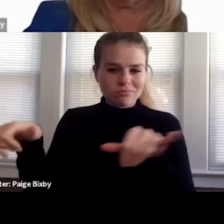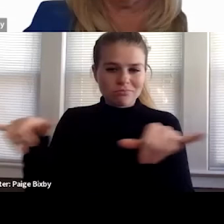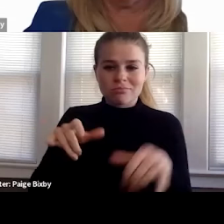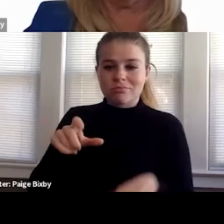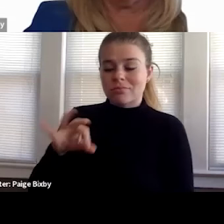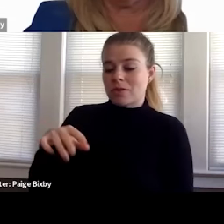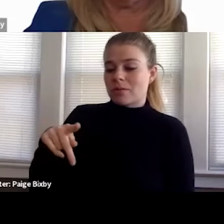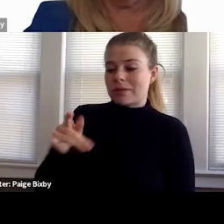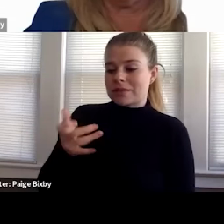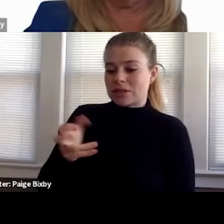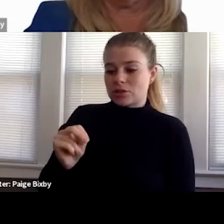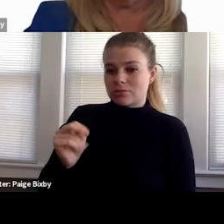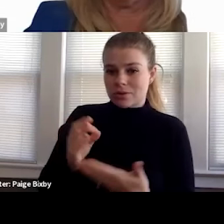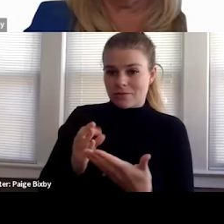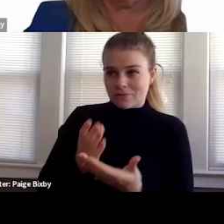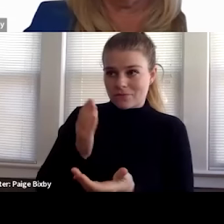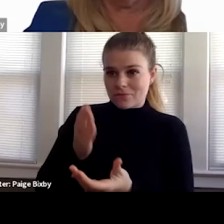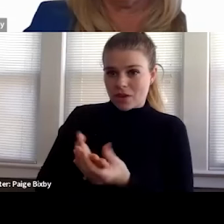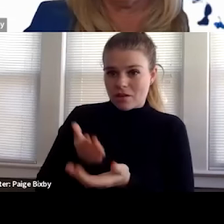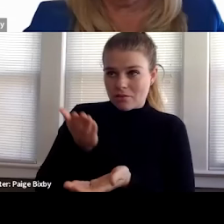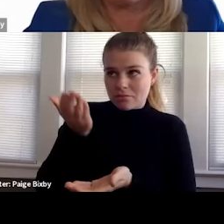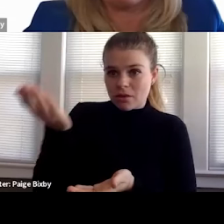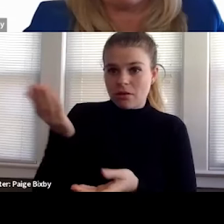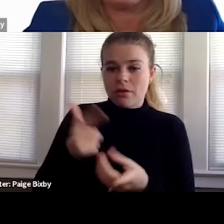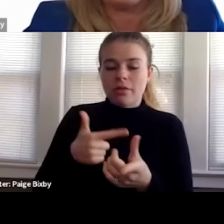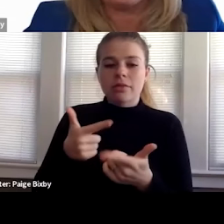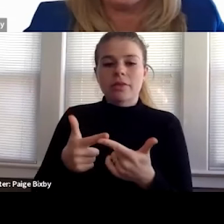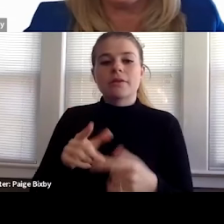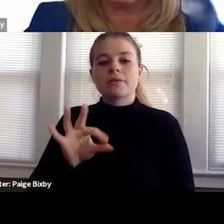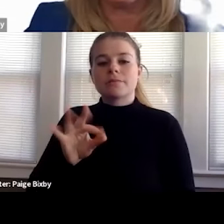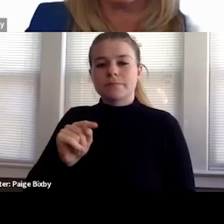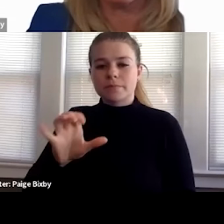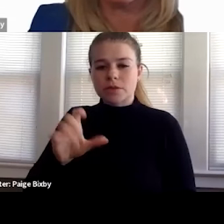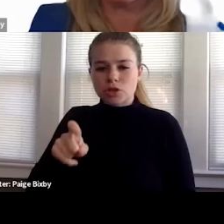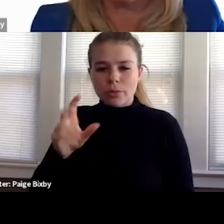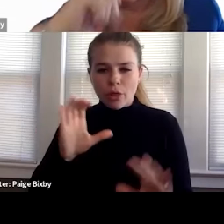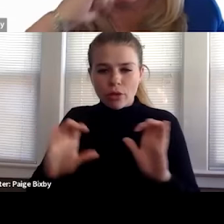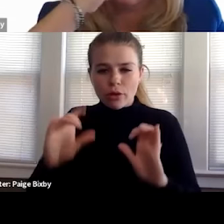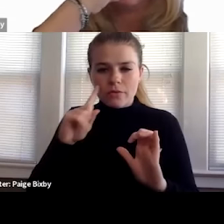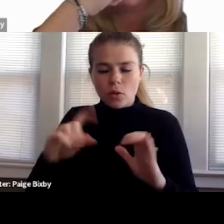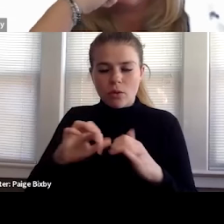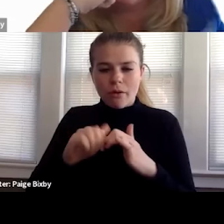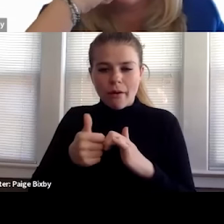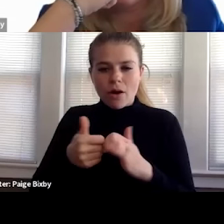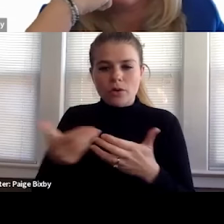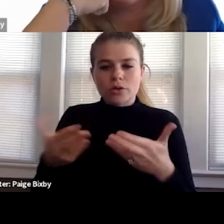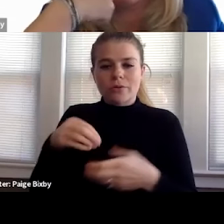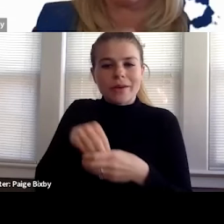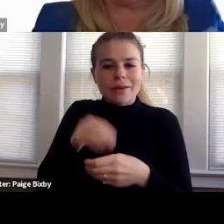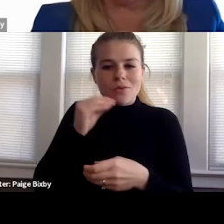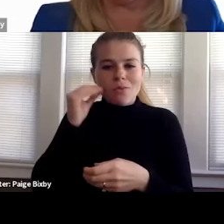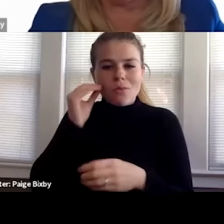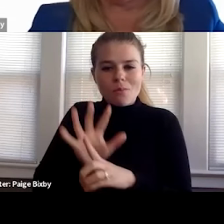the family treatment court should be always trying to find ways to serve the in-home population. This is more common than the pre-filing approach,